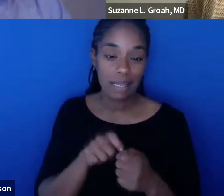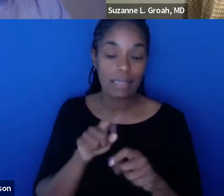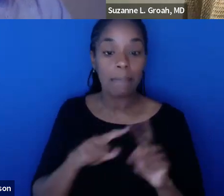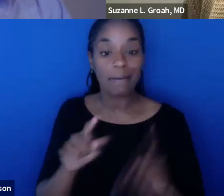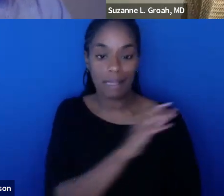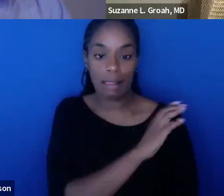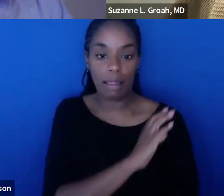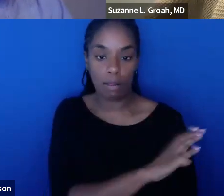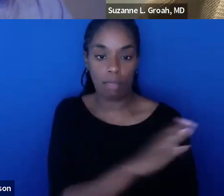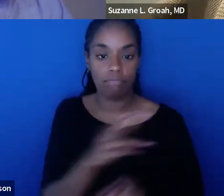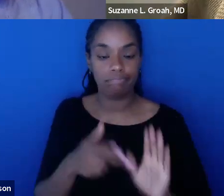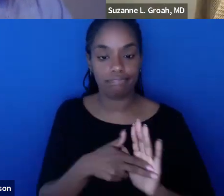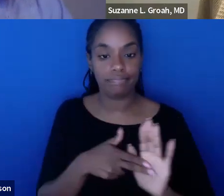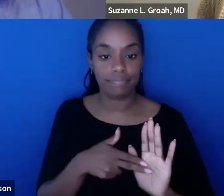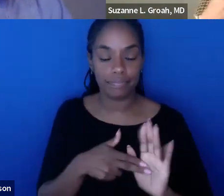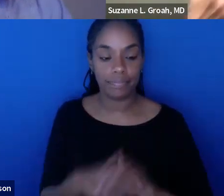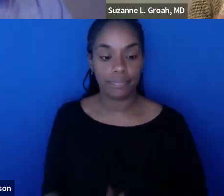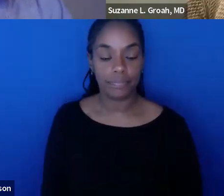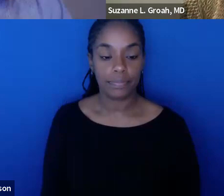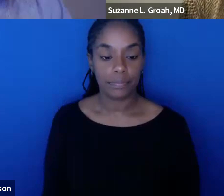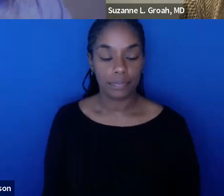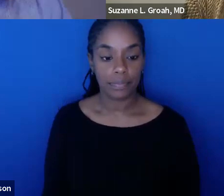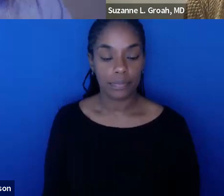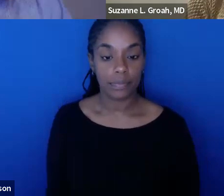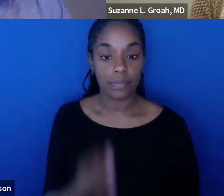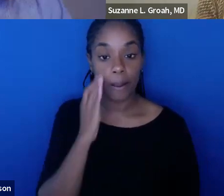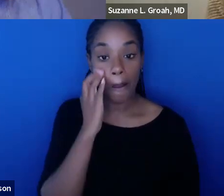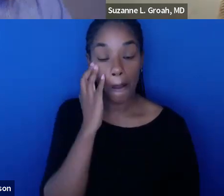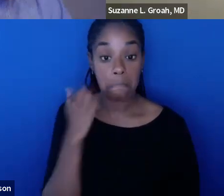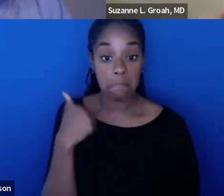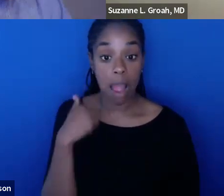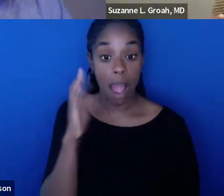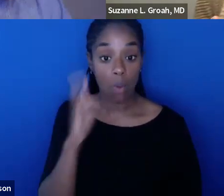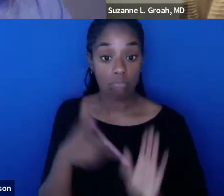A lot of times I will diagnose a neurogenic bladder in an individual